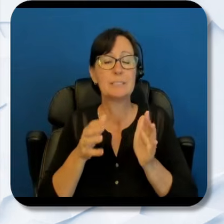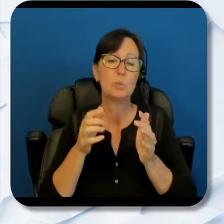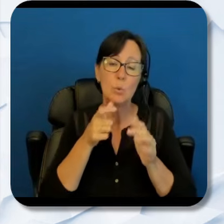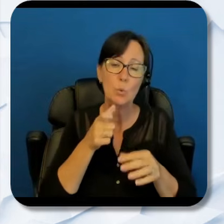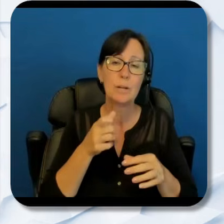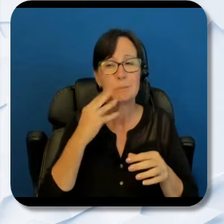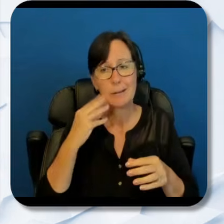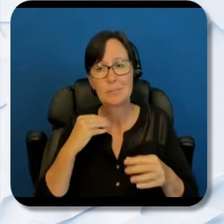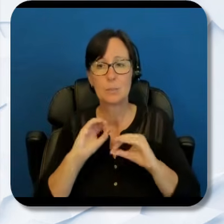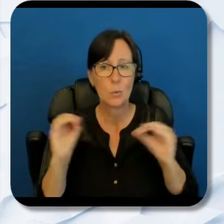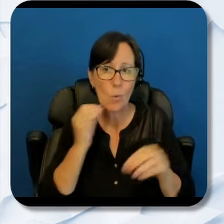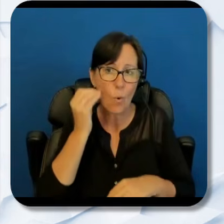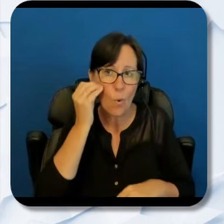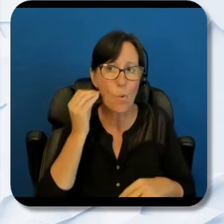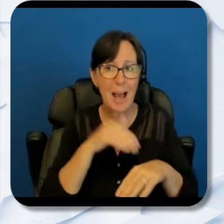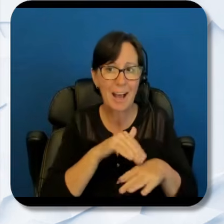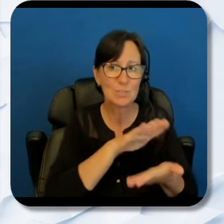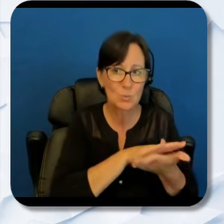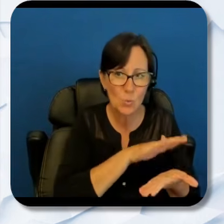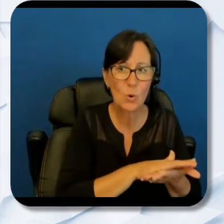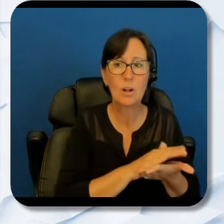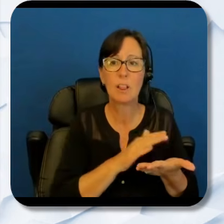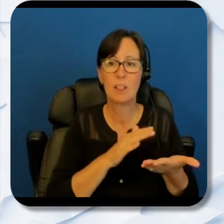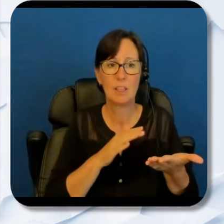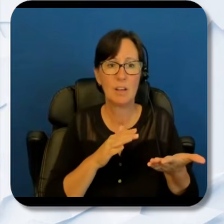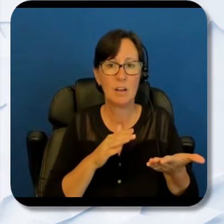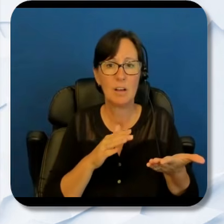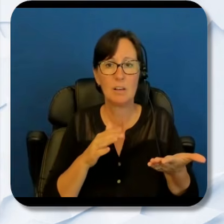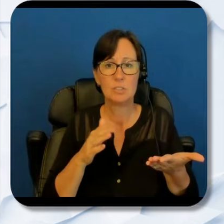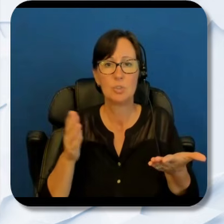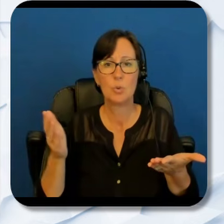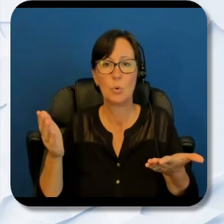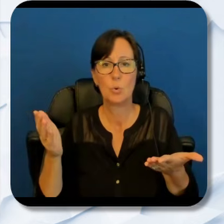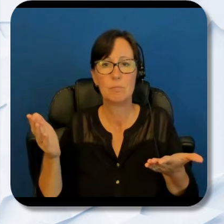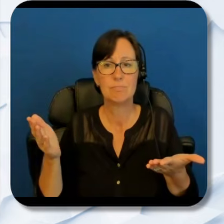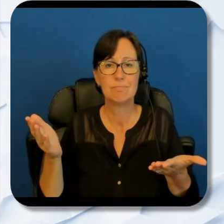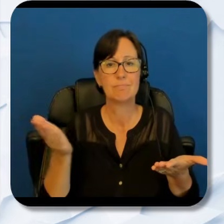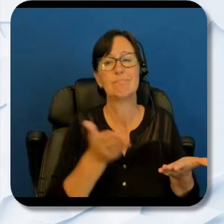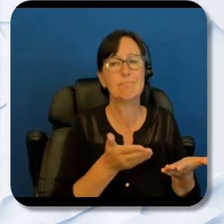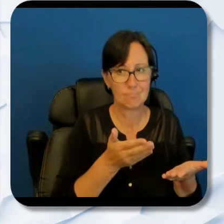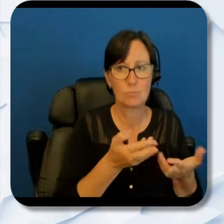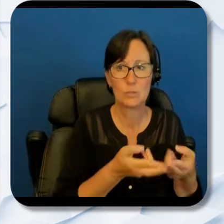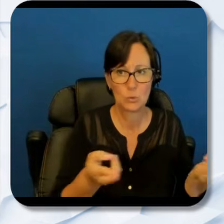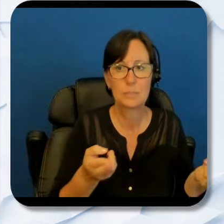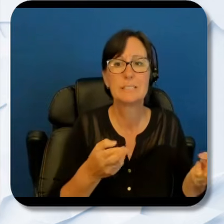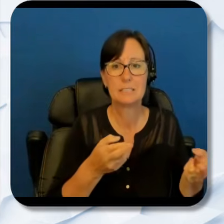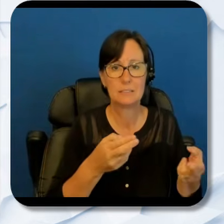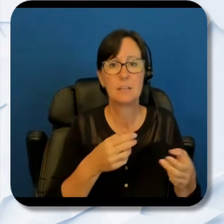at those schools to bring in the necessary resources and supports. I think another opportunity is for us to think about, as a state,